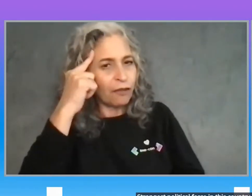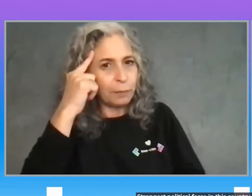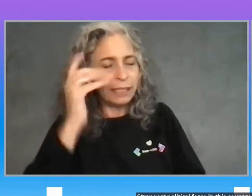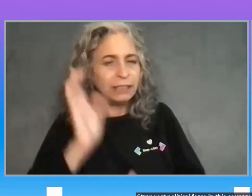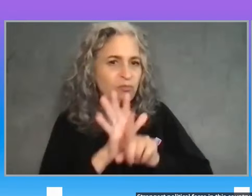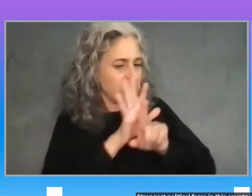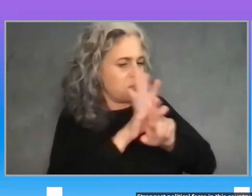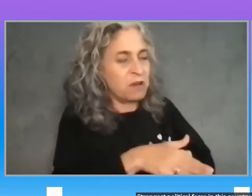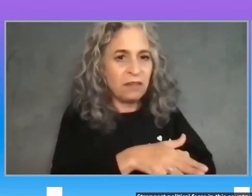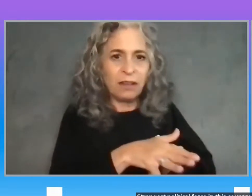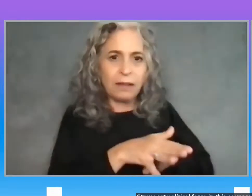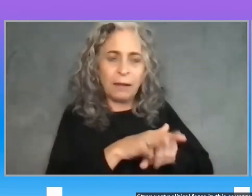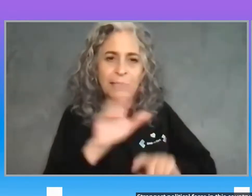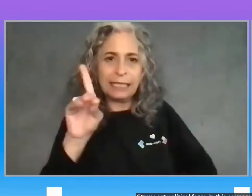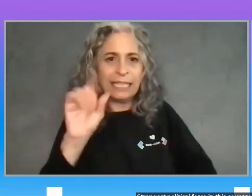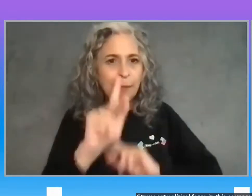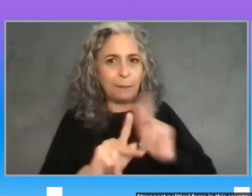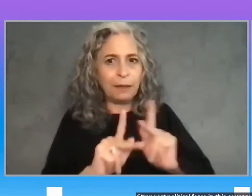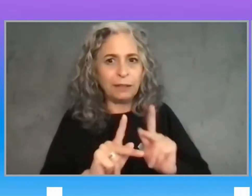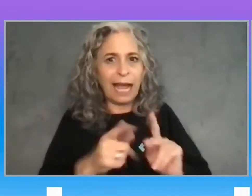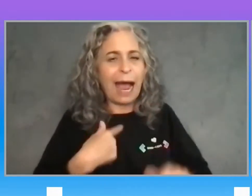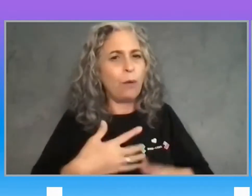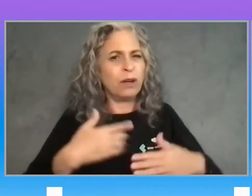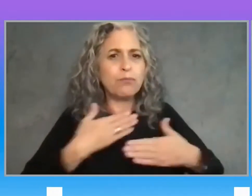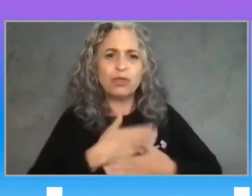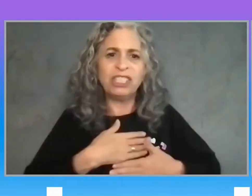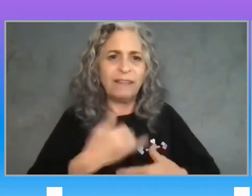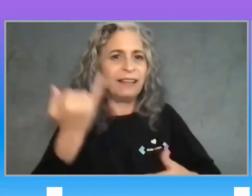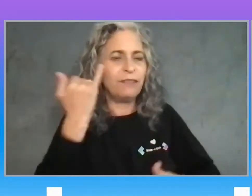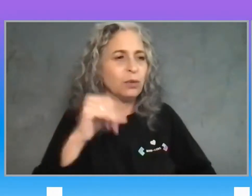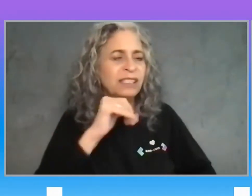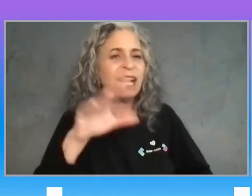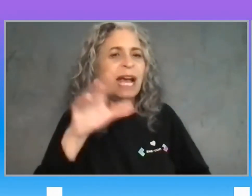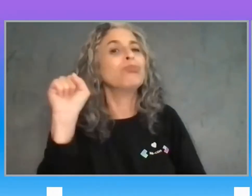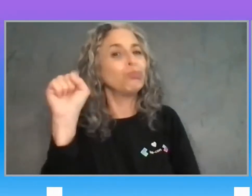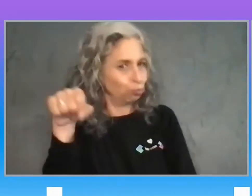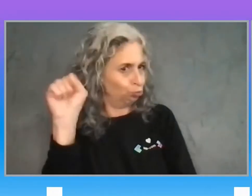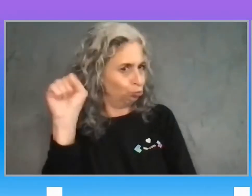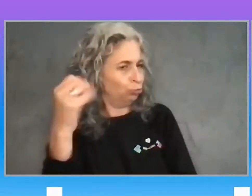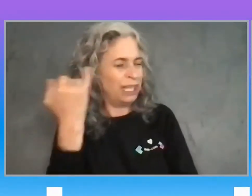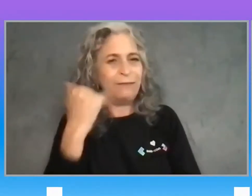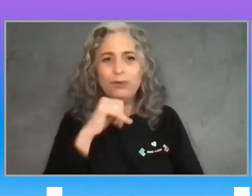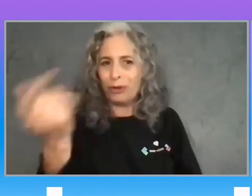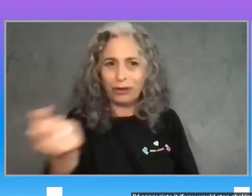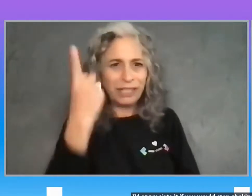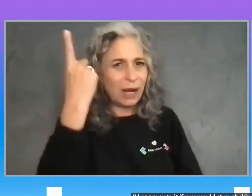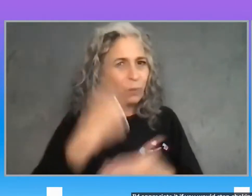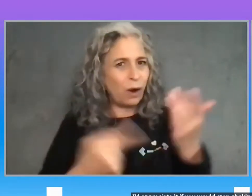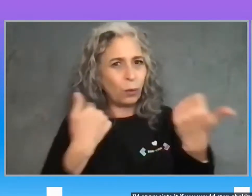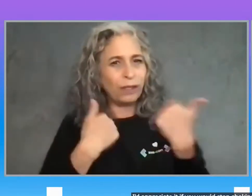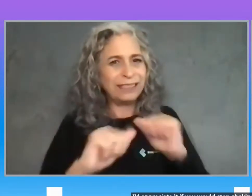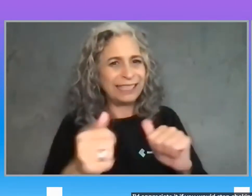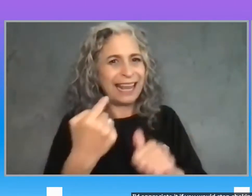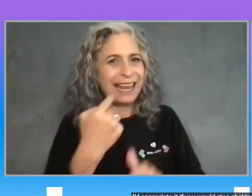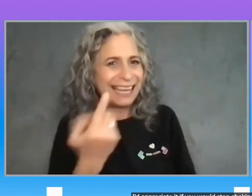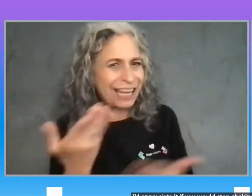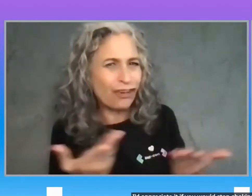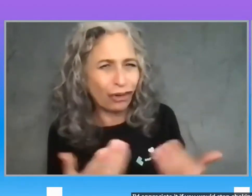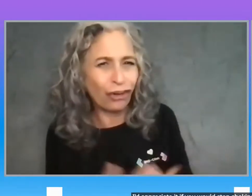individuals. And I would appreciate it if you would stop shaking your head in agreement when I don't think you understand what we are talking